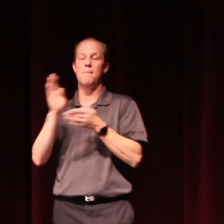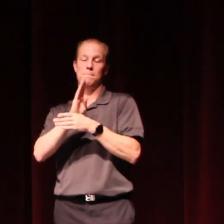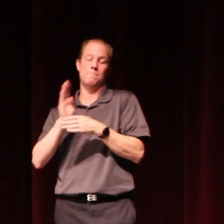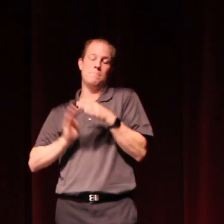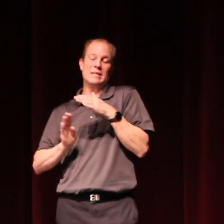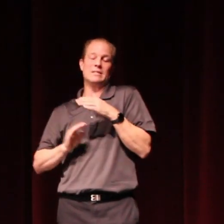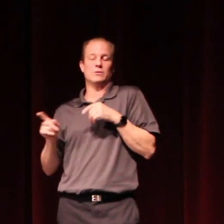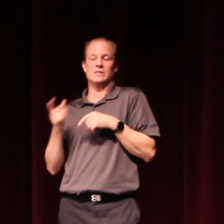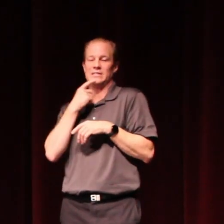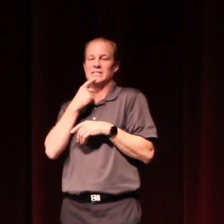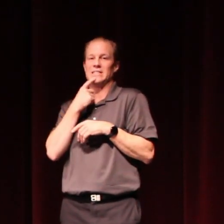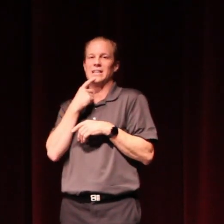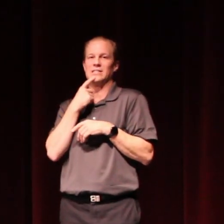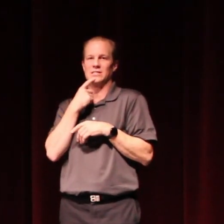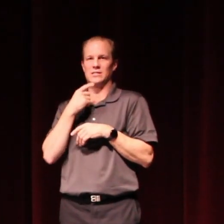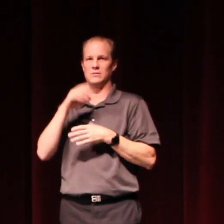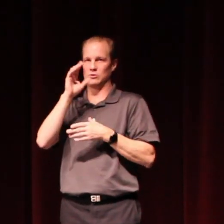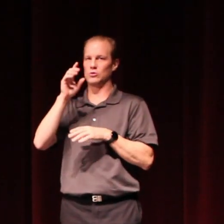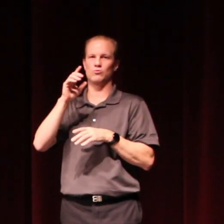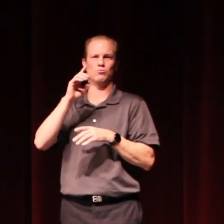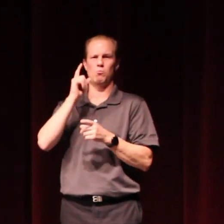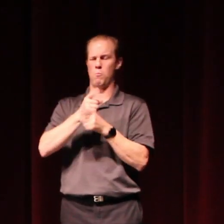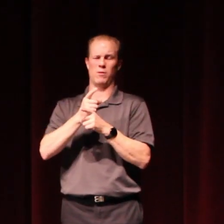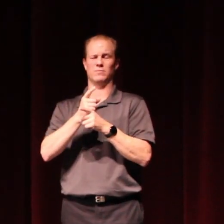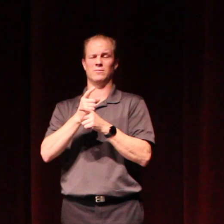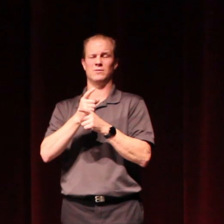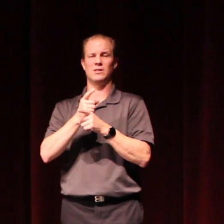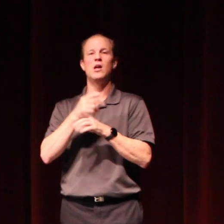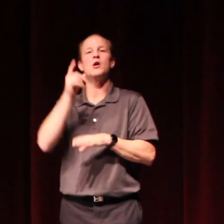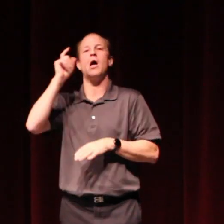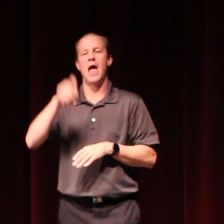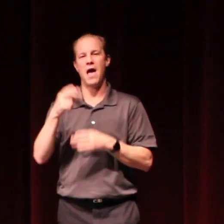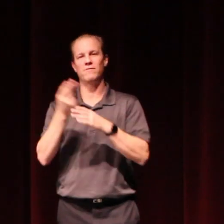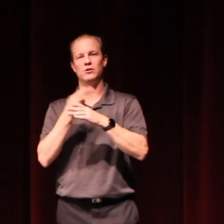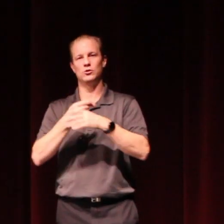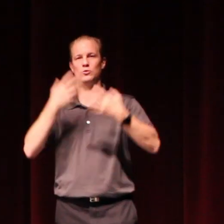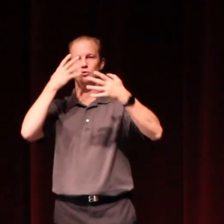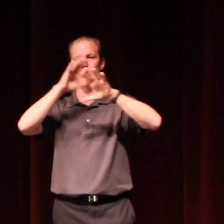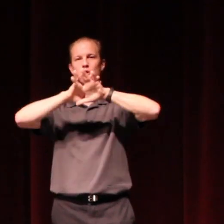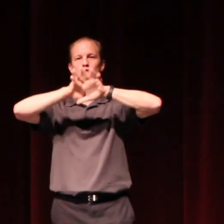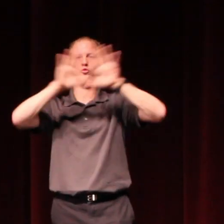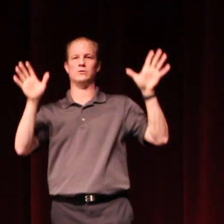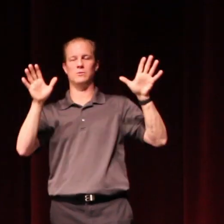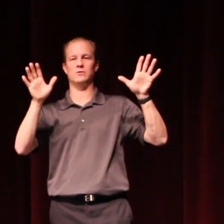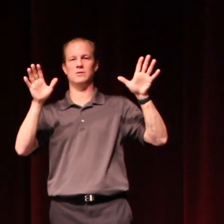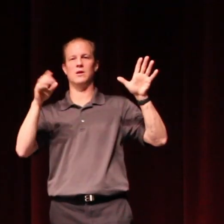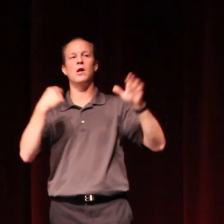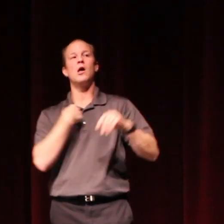to use transparency. We have obligations under Michigan law and we have product,